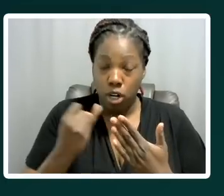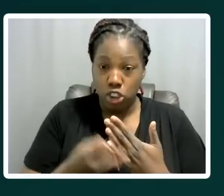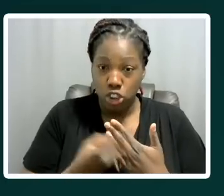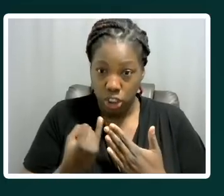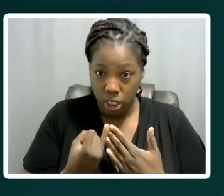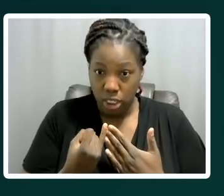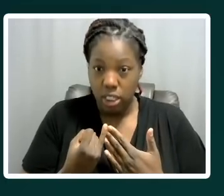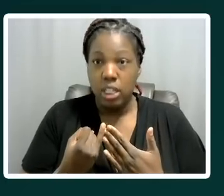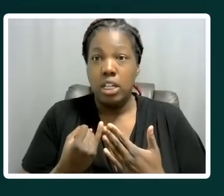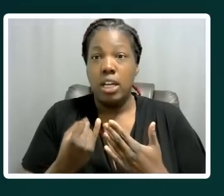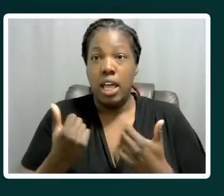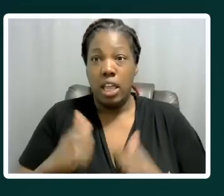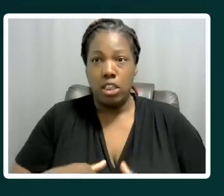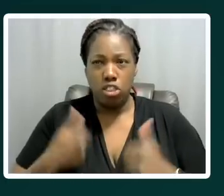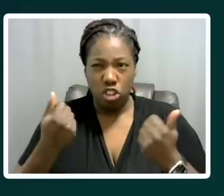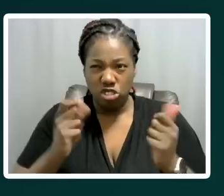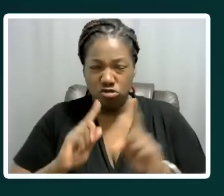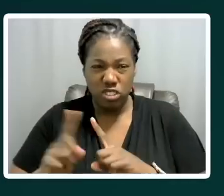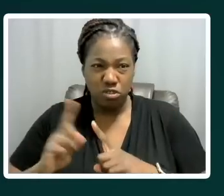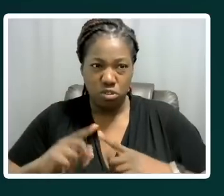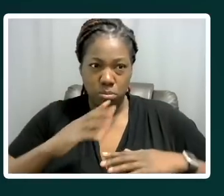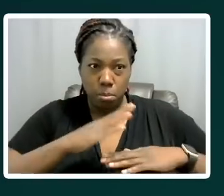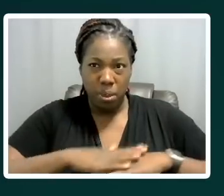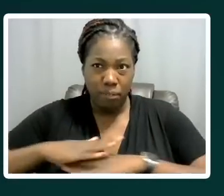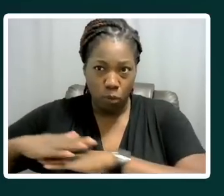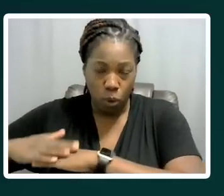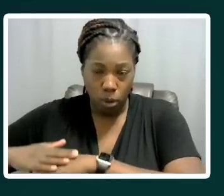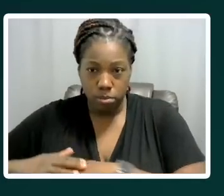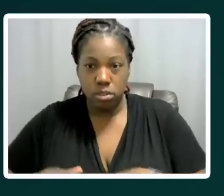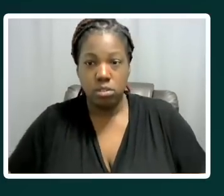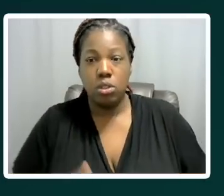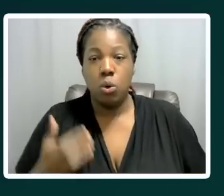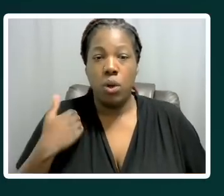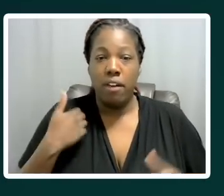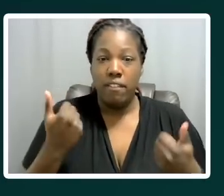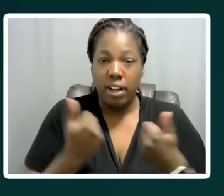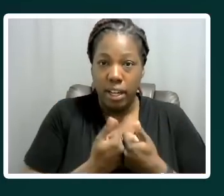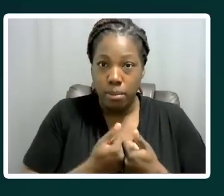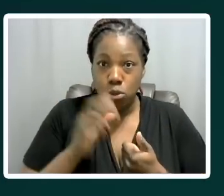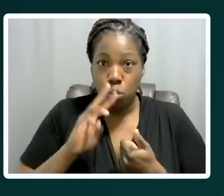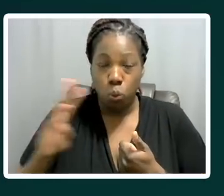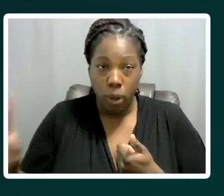several different platforms. So we have our games on our website. We have our games on the Android